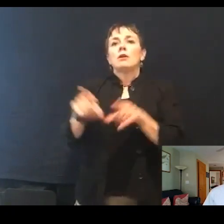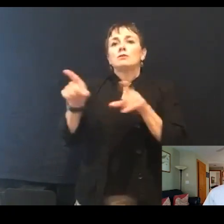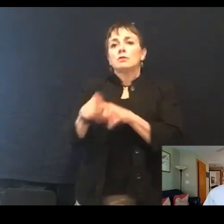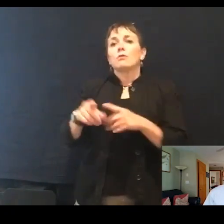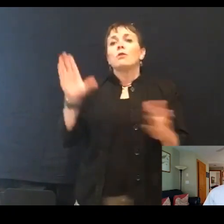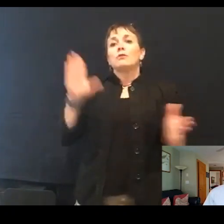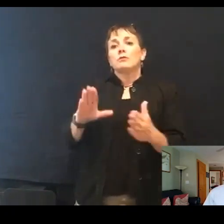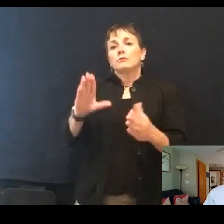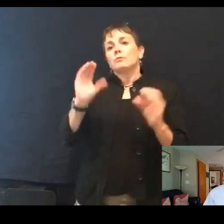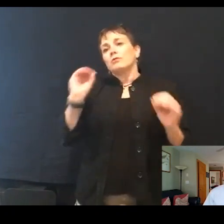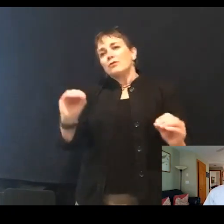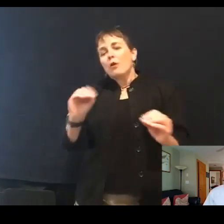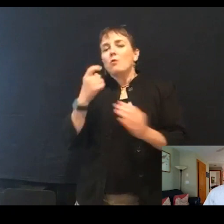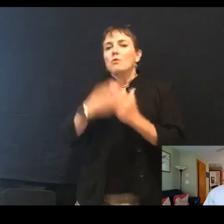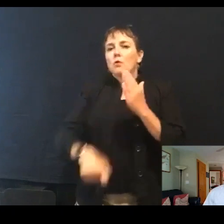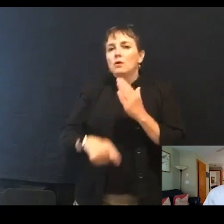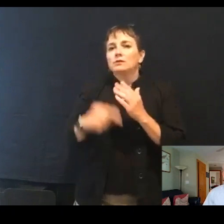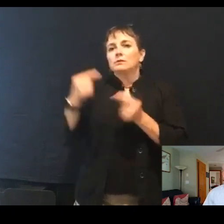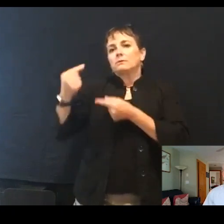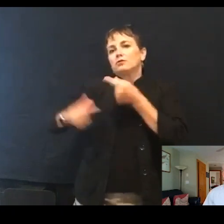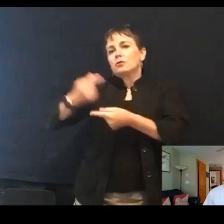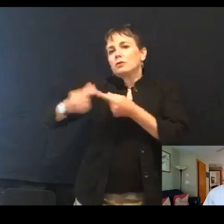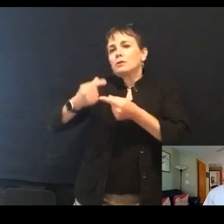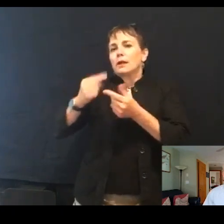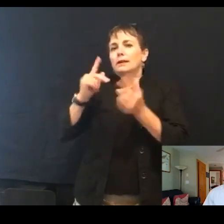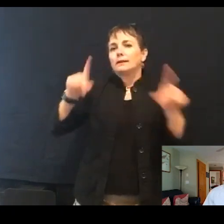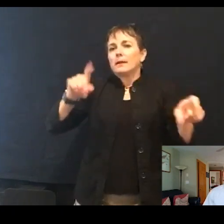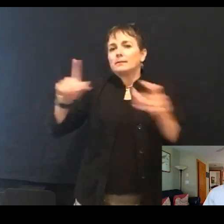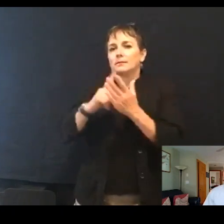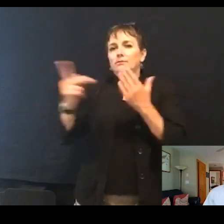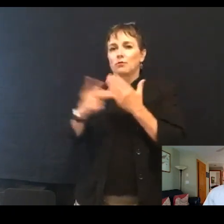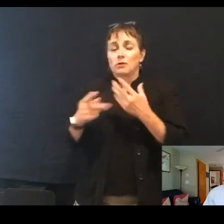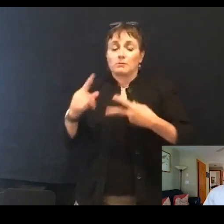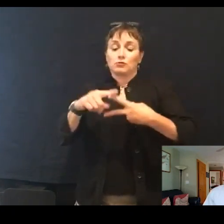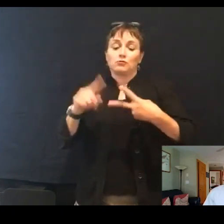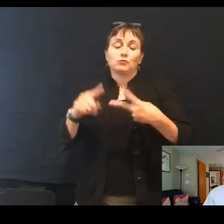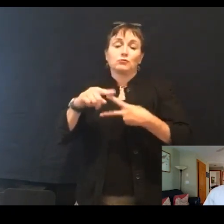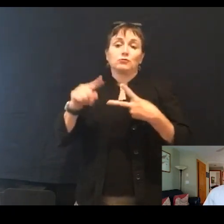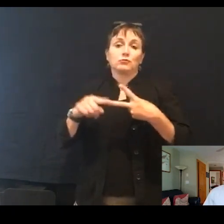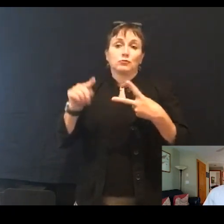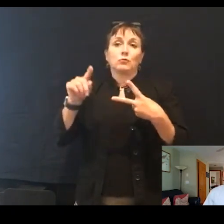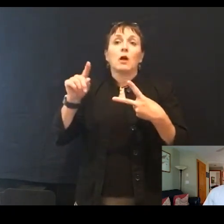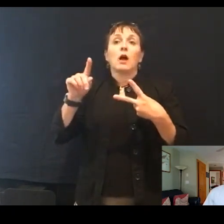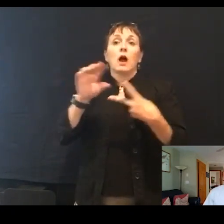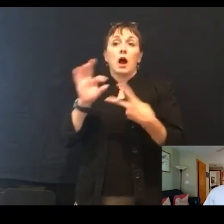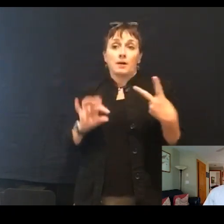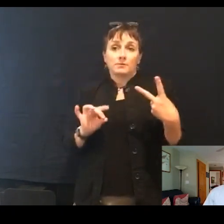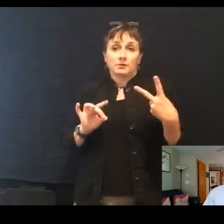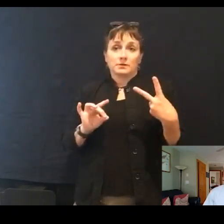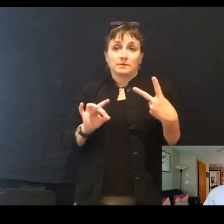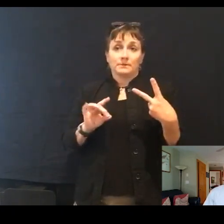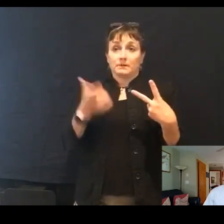Testing Program has two programs available. It's really your clinicians choice which of those programs